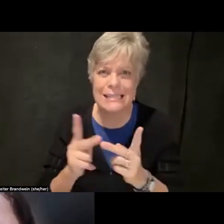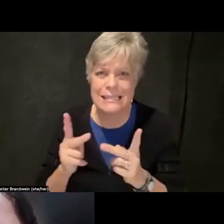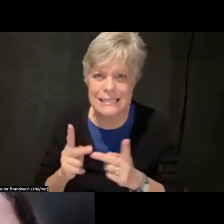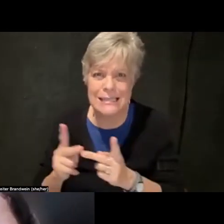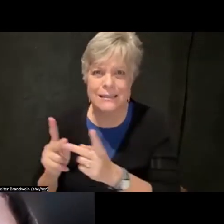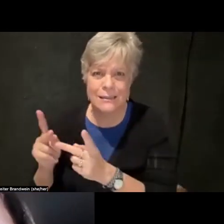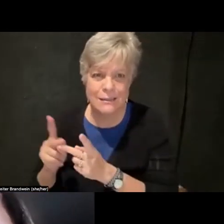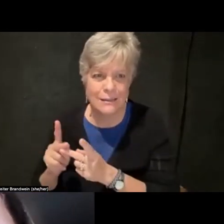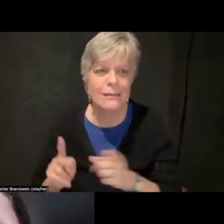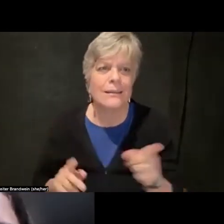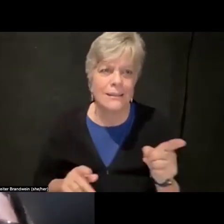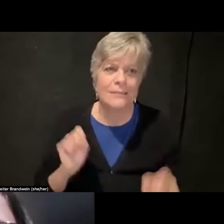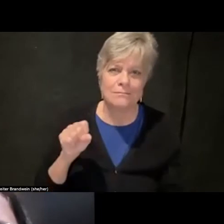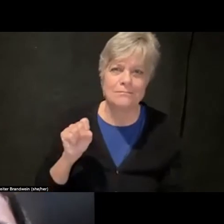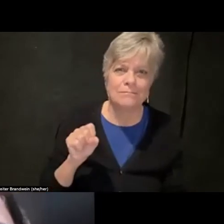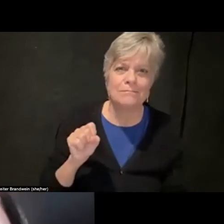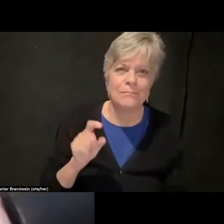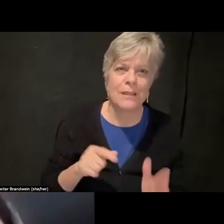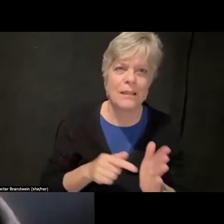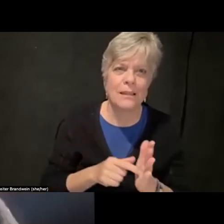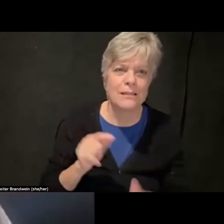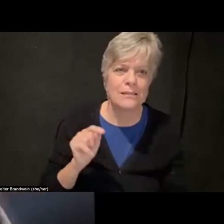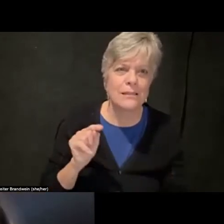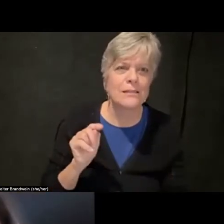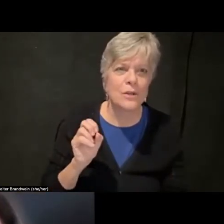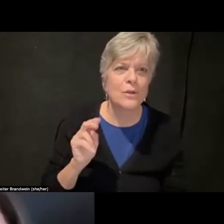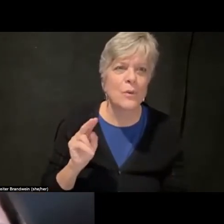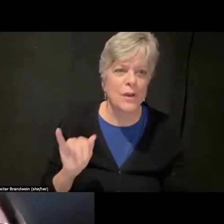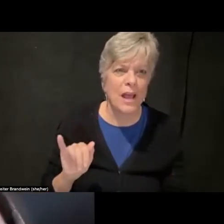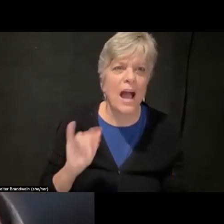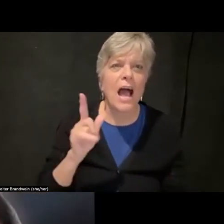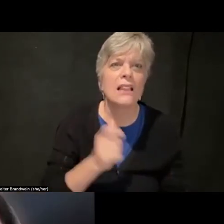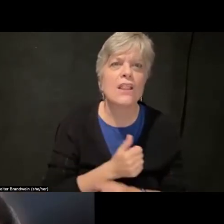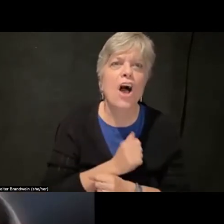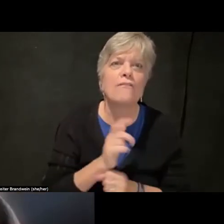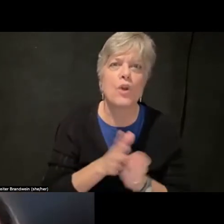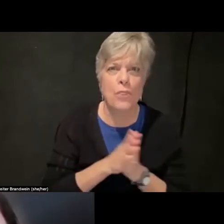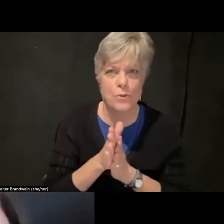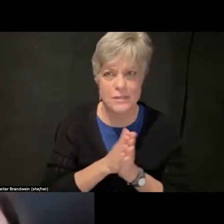Yes, this is Toni. So first, I love your enthusiasm, I share it.